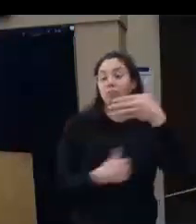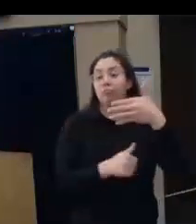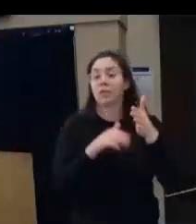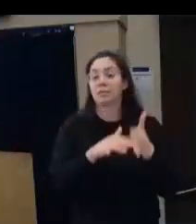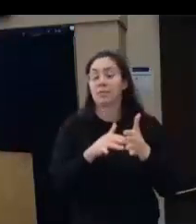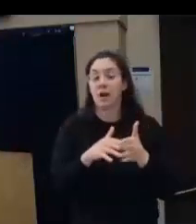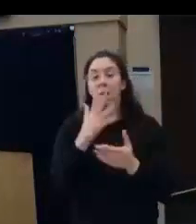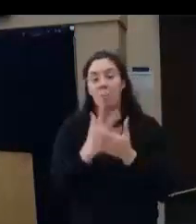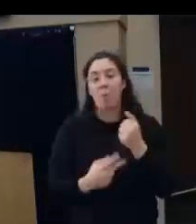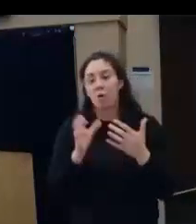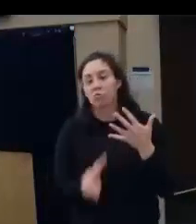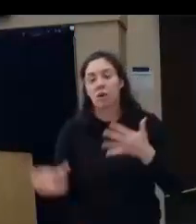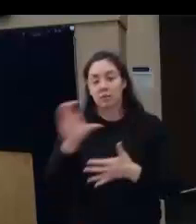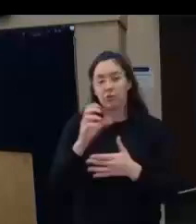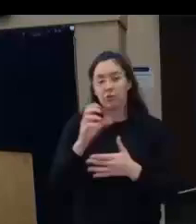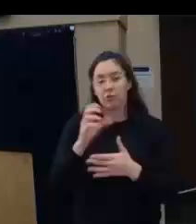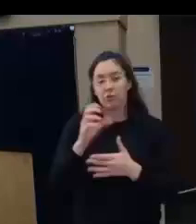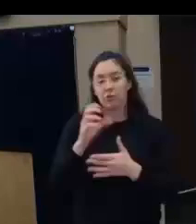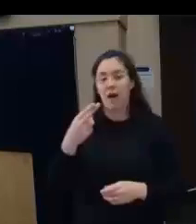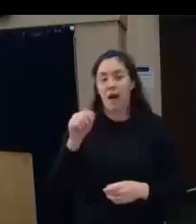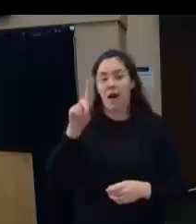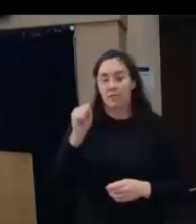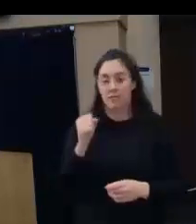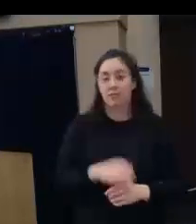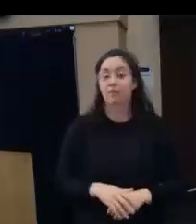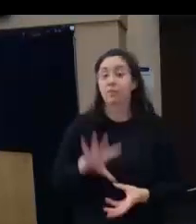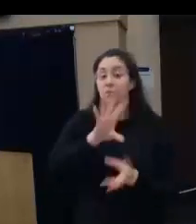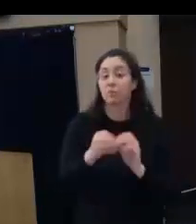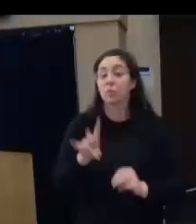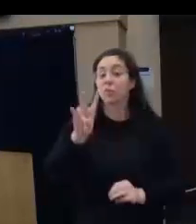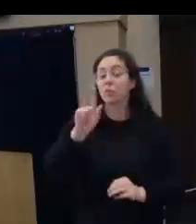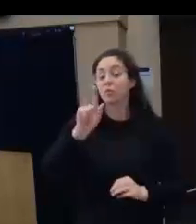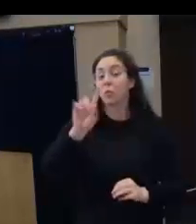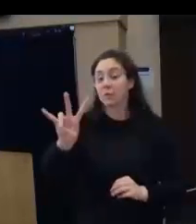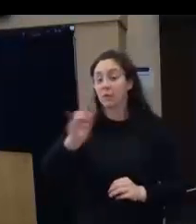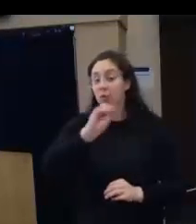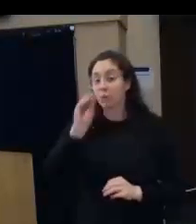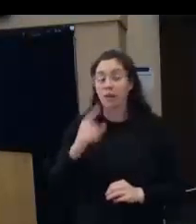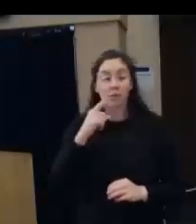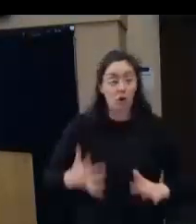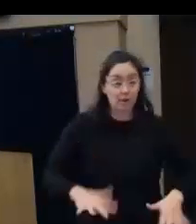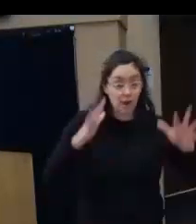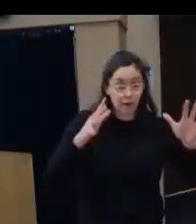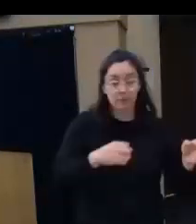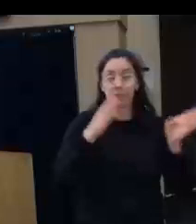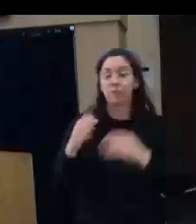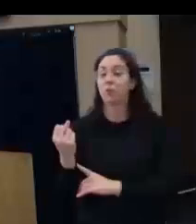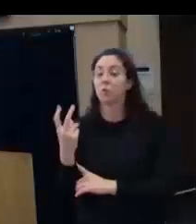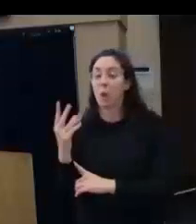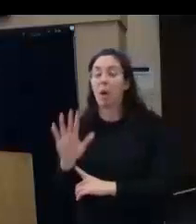full completion of the hads total sample 27% met that threshold for anxiety uh 12% met that